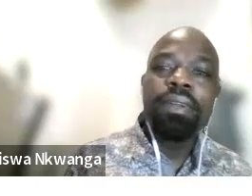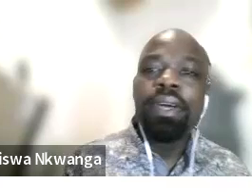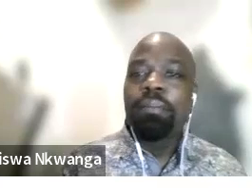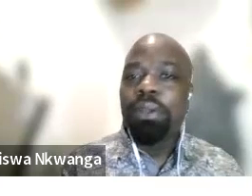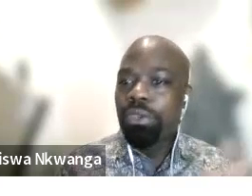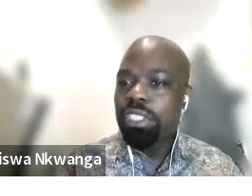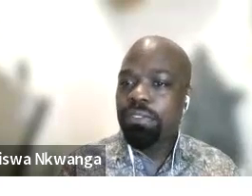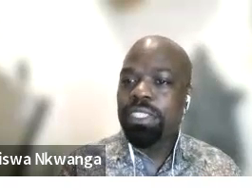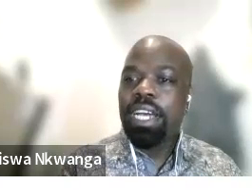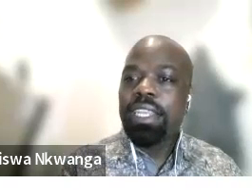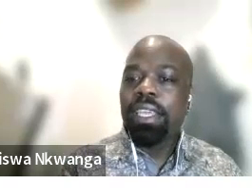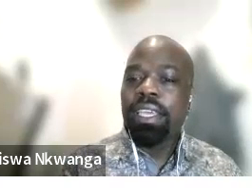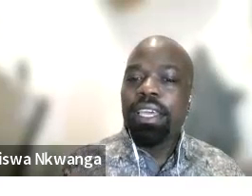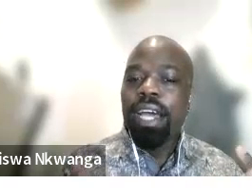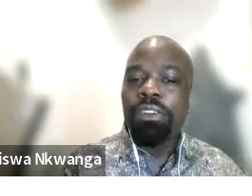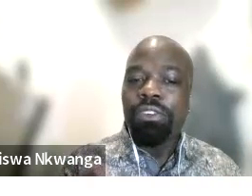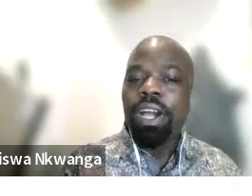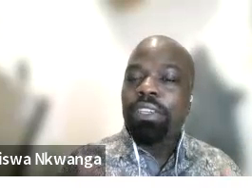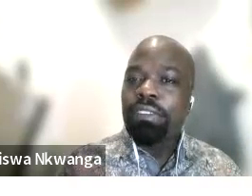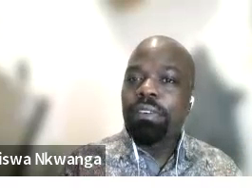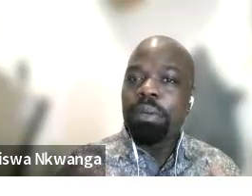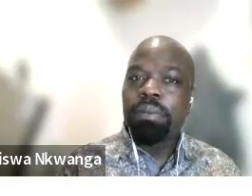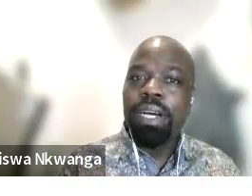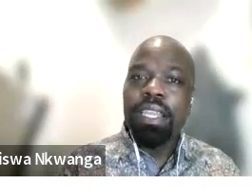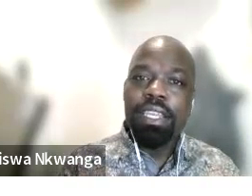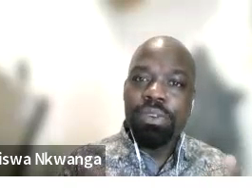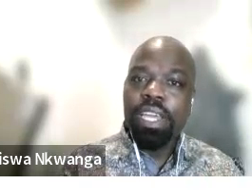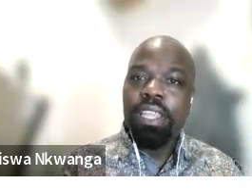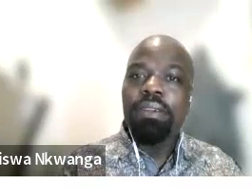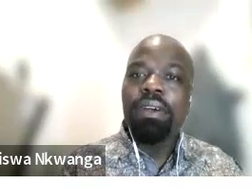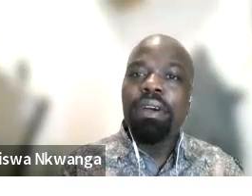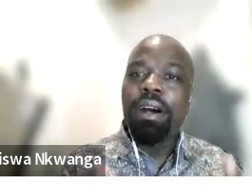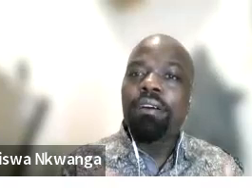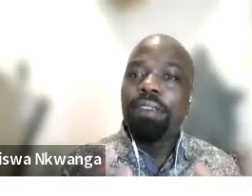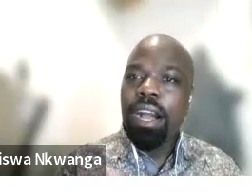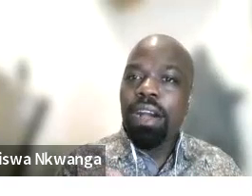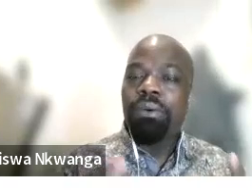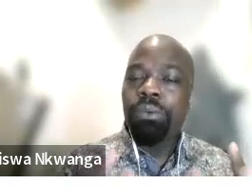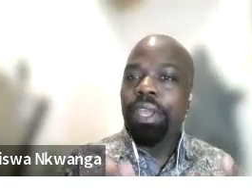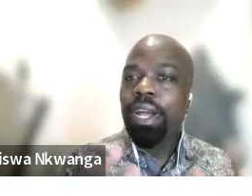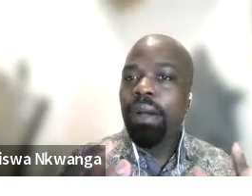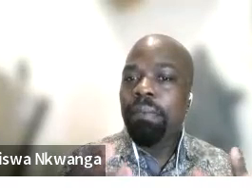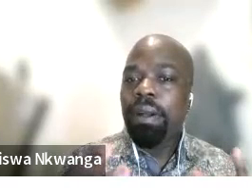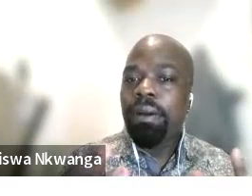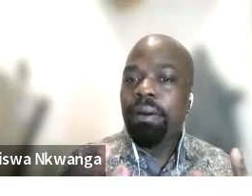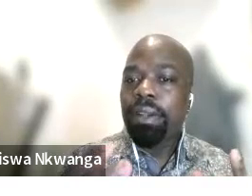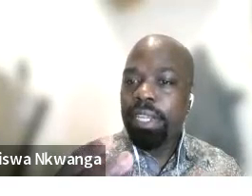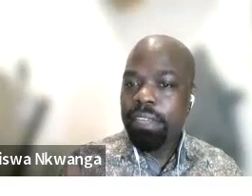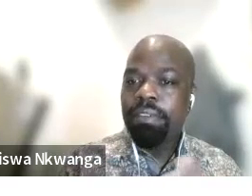do it alone, but as Civil Society to try to develop a plan together of how we deliver